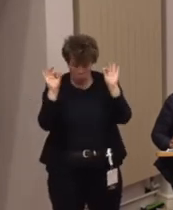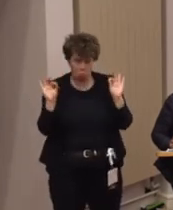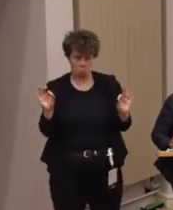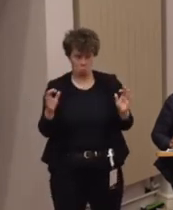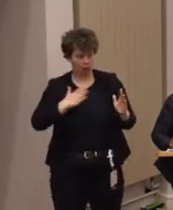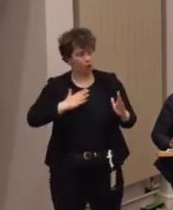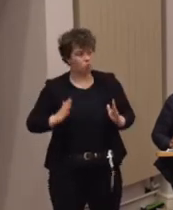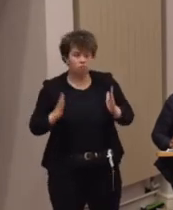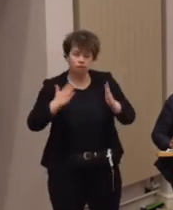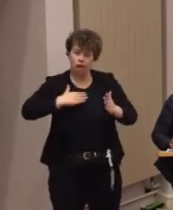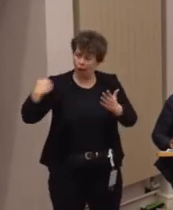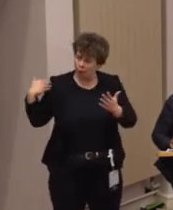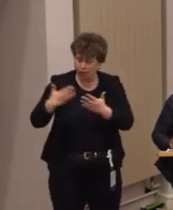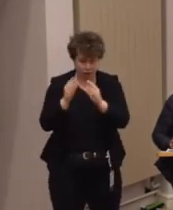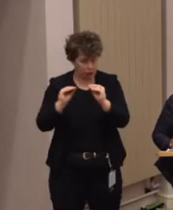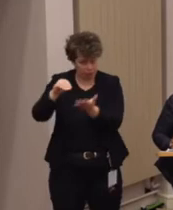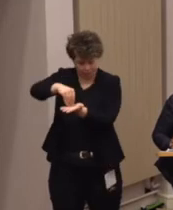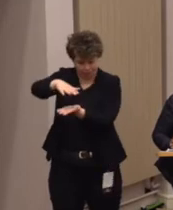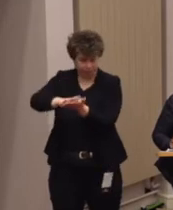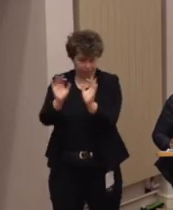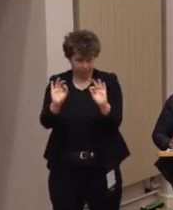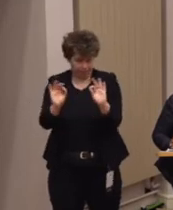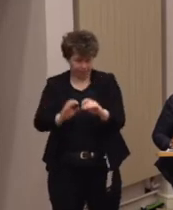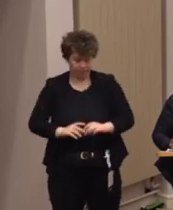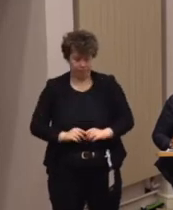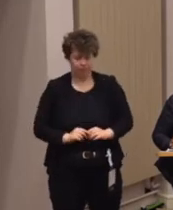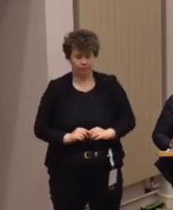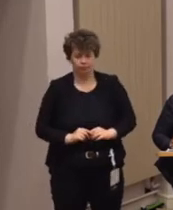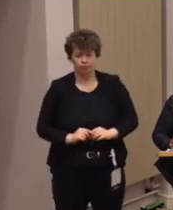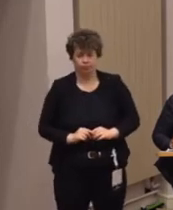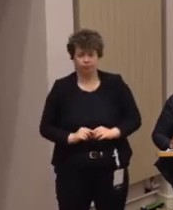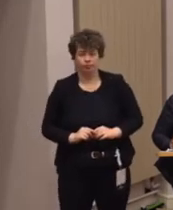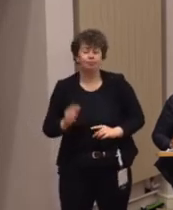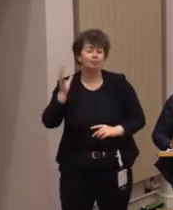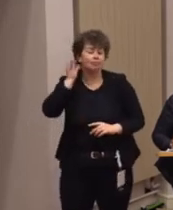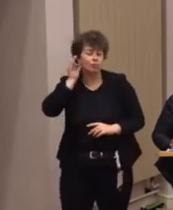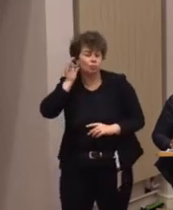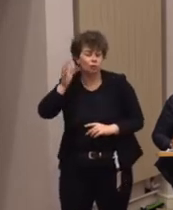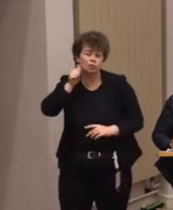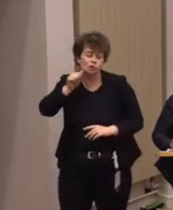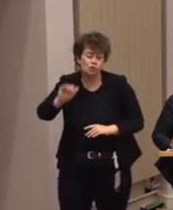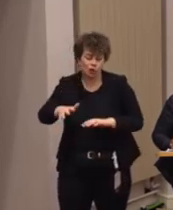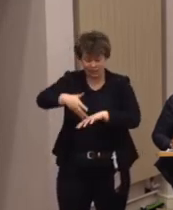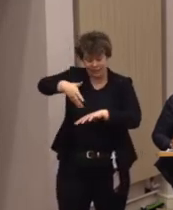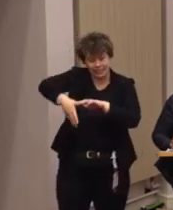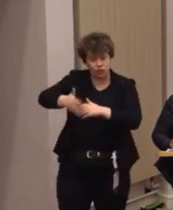We also realise that 94.29 per cent indigenous women and girls with disabilities are subjected